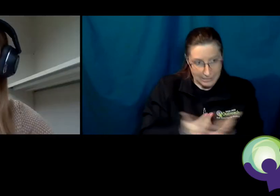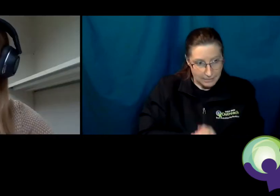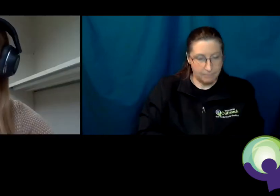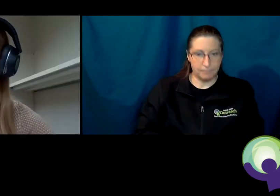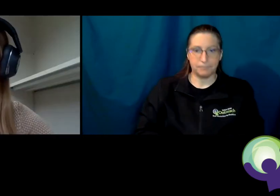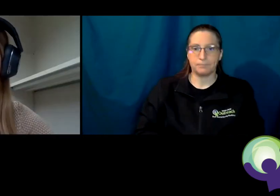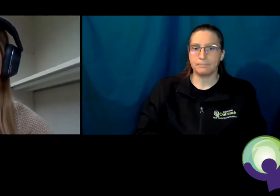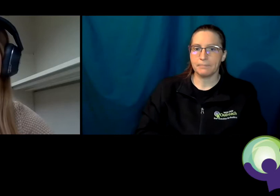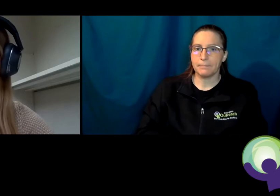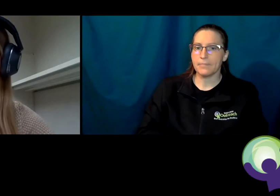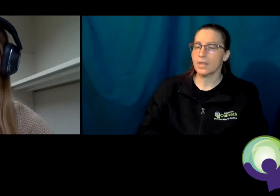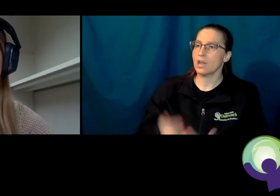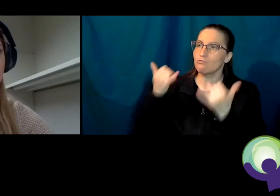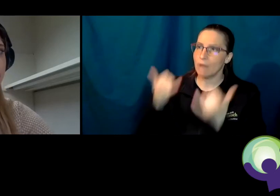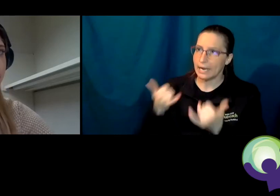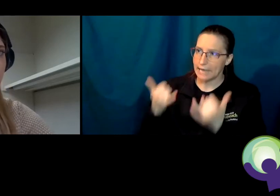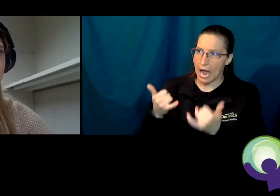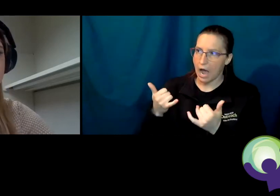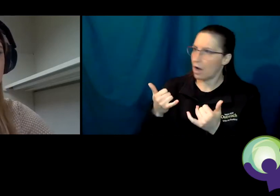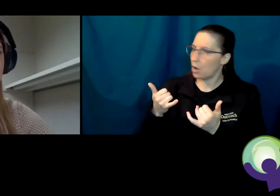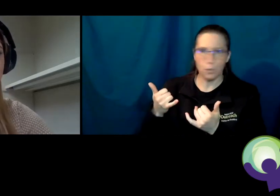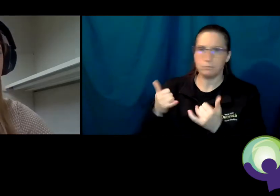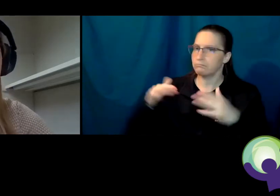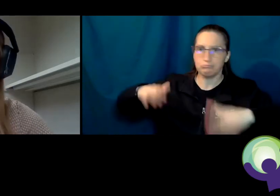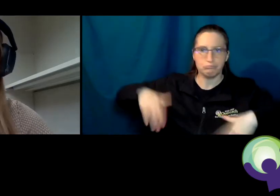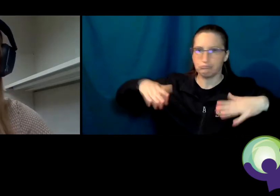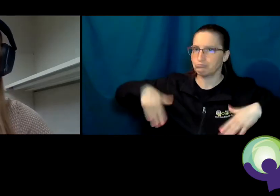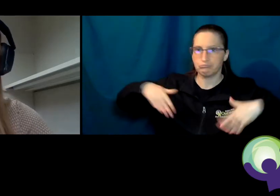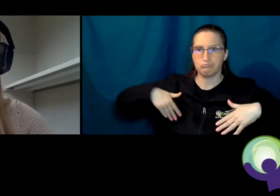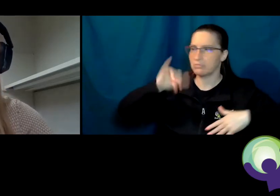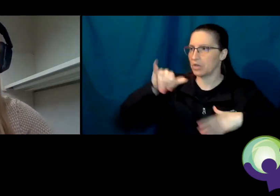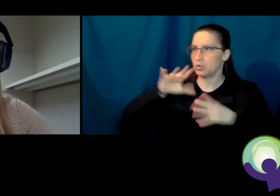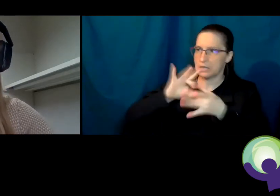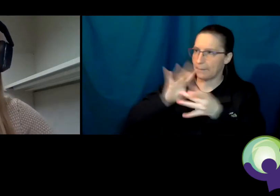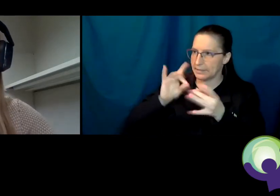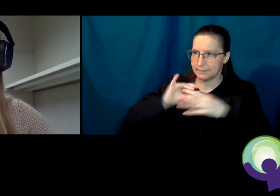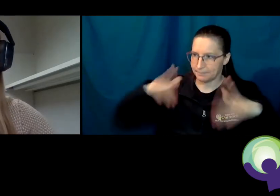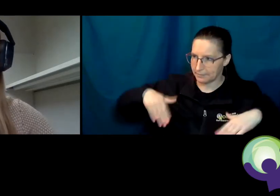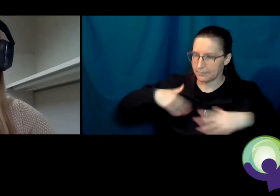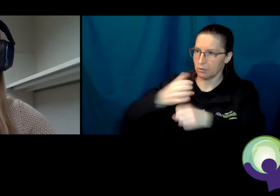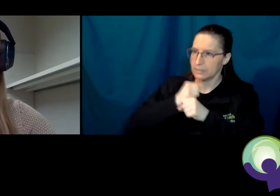at this point in time we have not received those comments. I will say in terms of